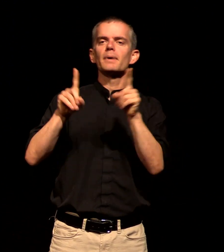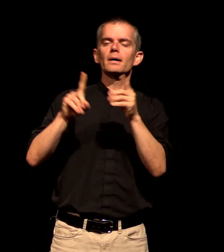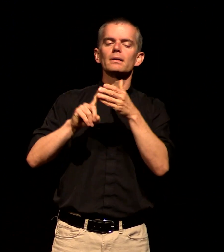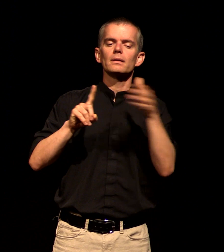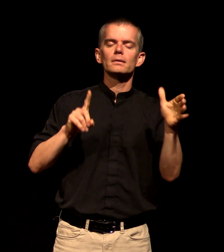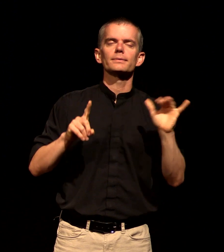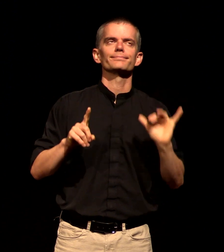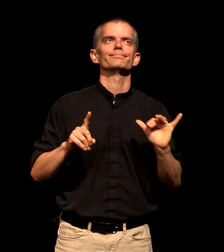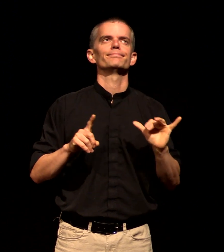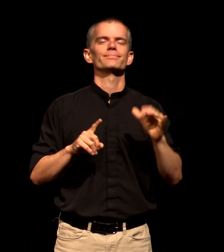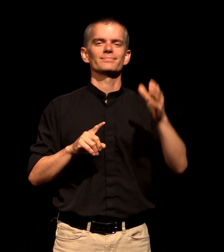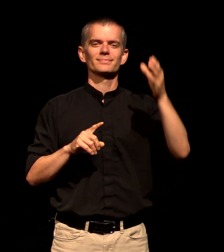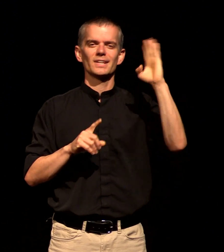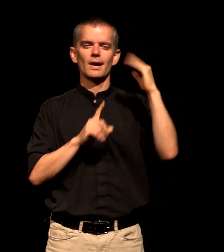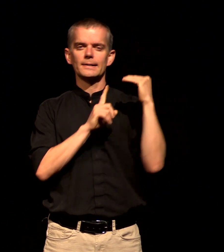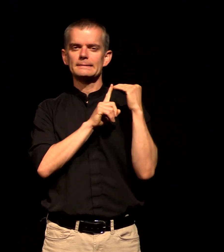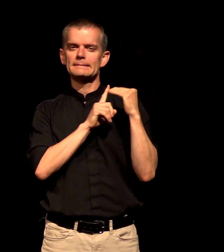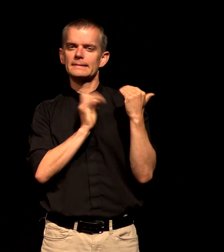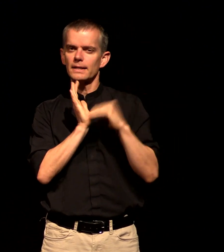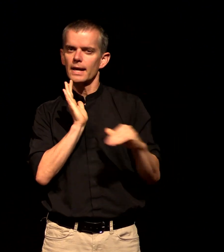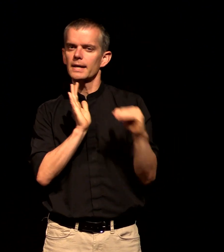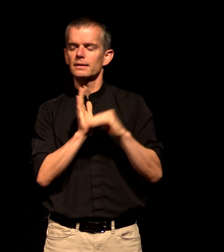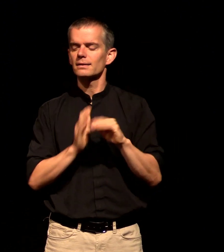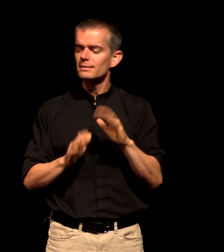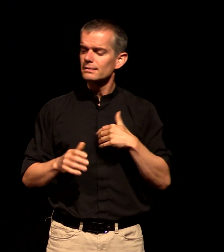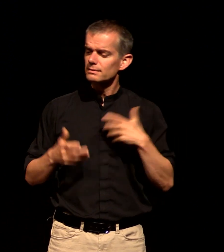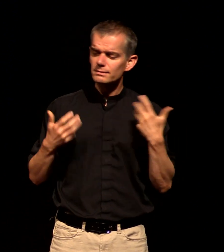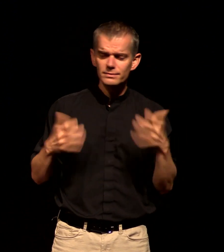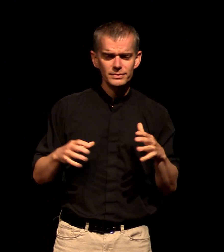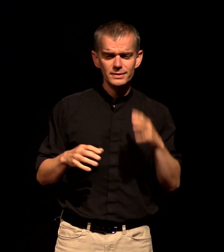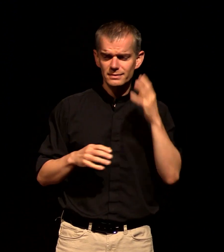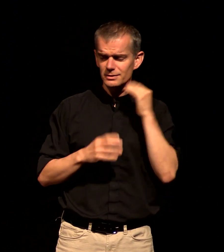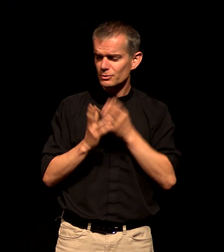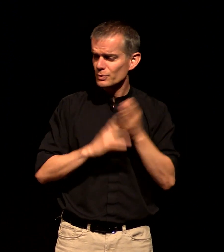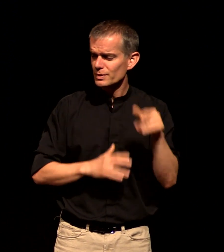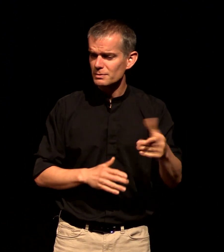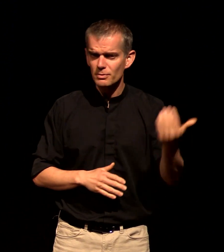whisper to me, Laura, I've done this before. I'm not anxious.